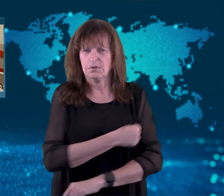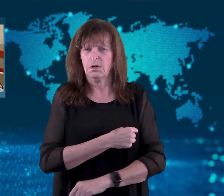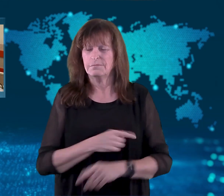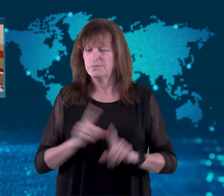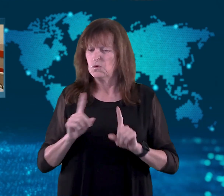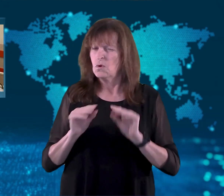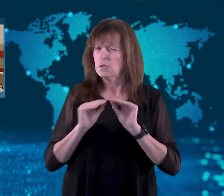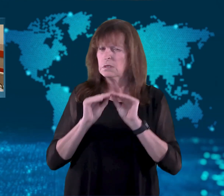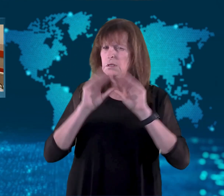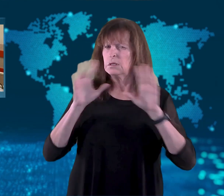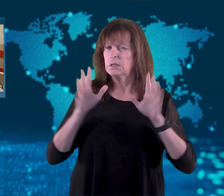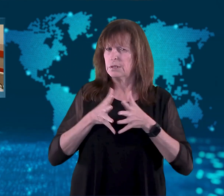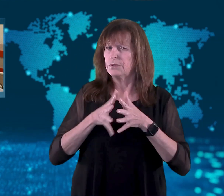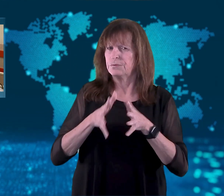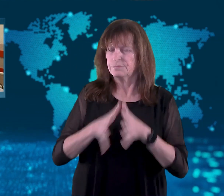taken to the hospital.